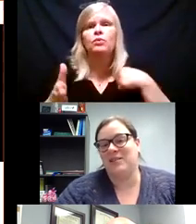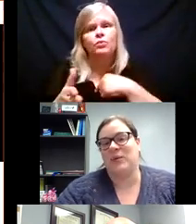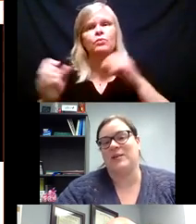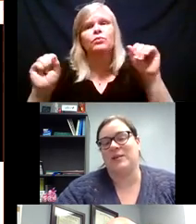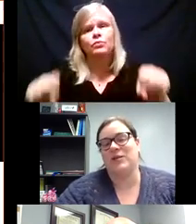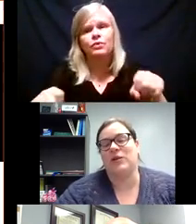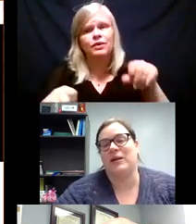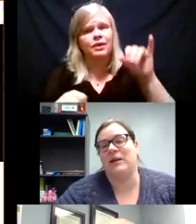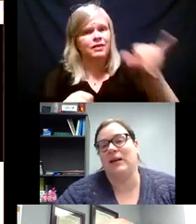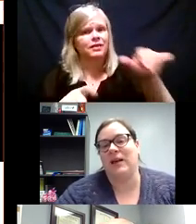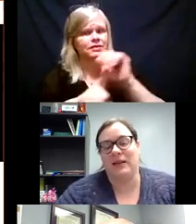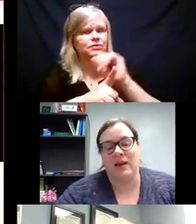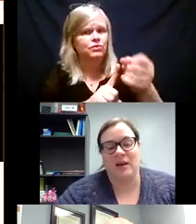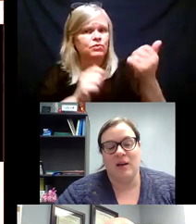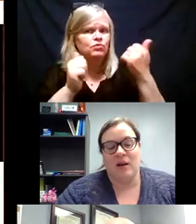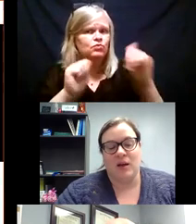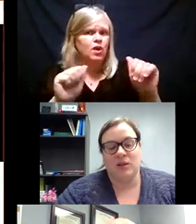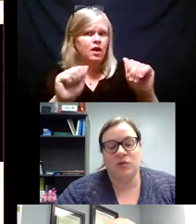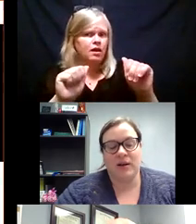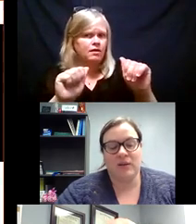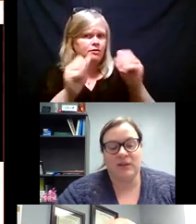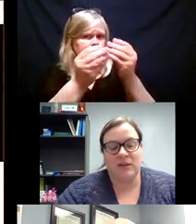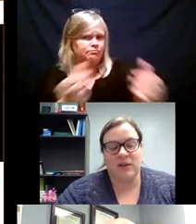SITUATION TO TRY TO MITIGATE THAT, TO TRY TO LESSEN THE